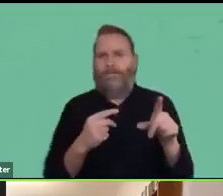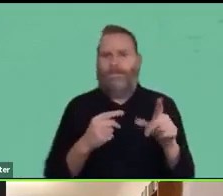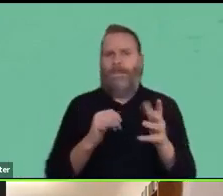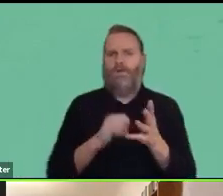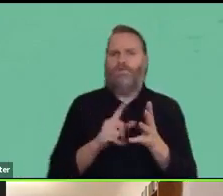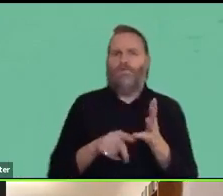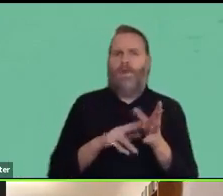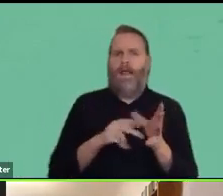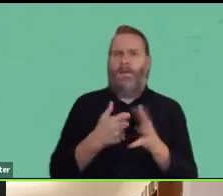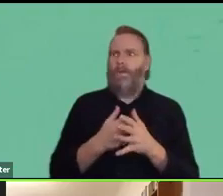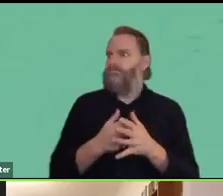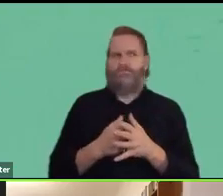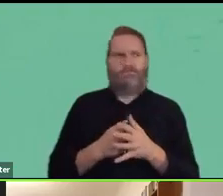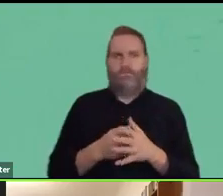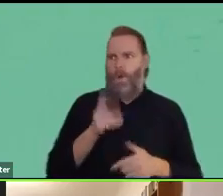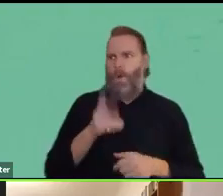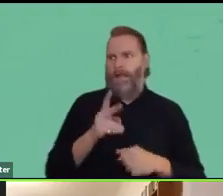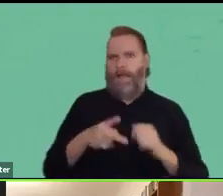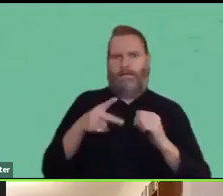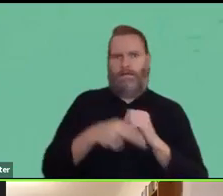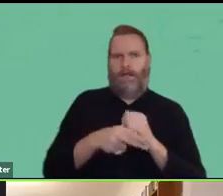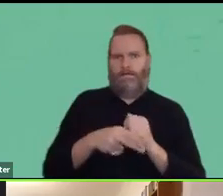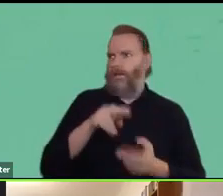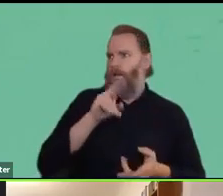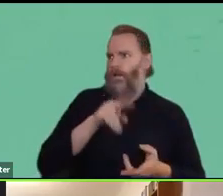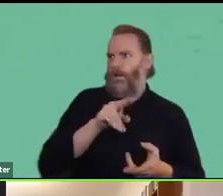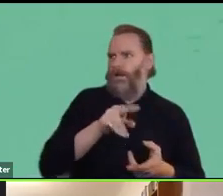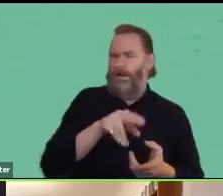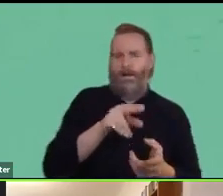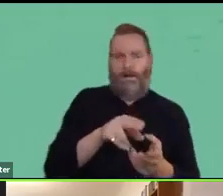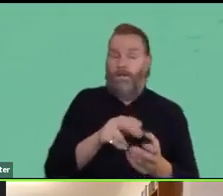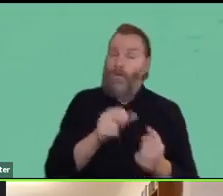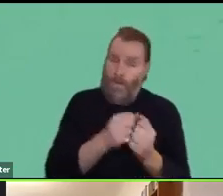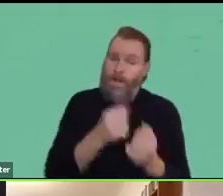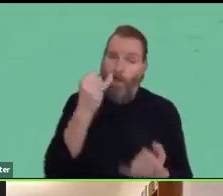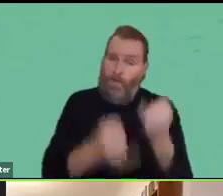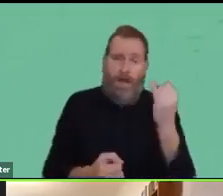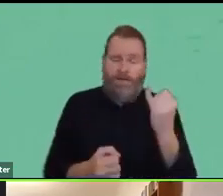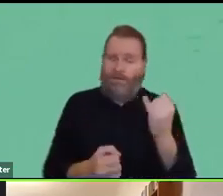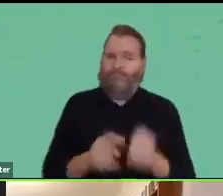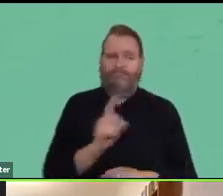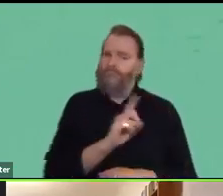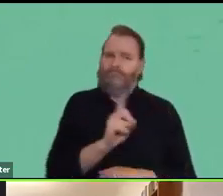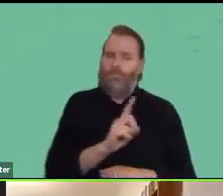it I’ll do it again um and I think that frankly is something that we really should be worried about